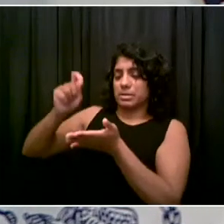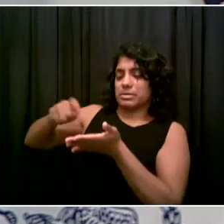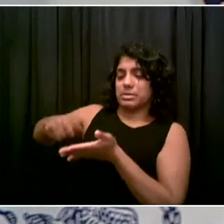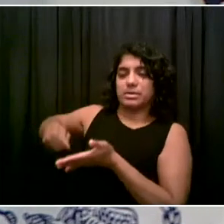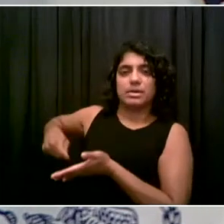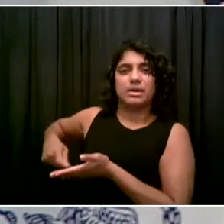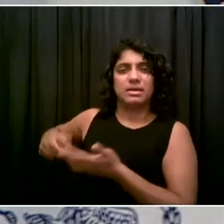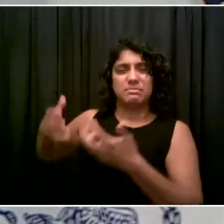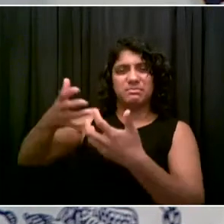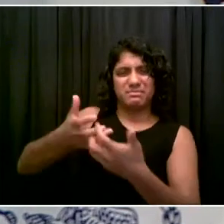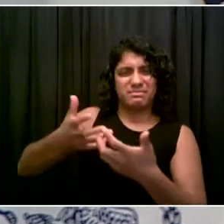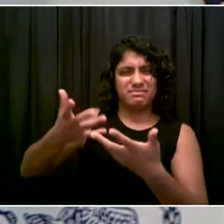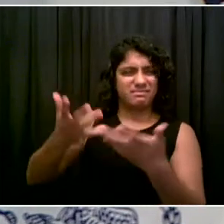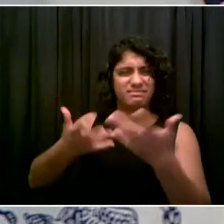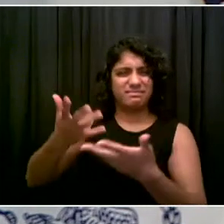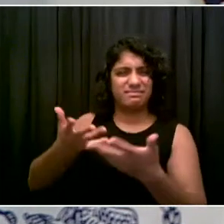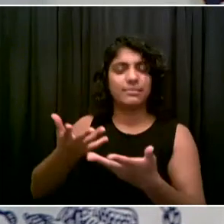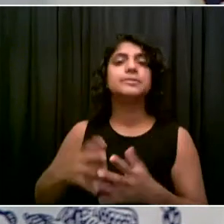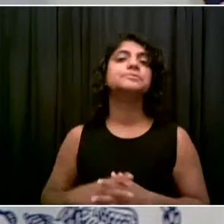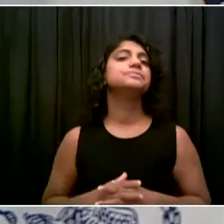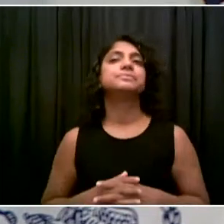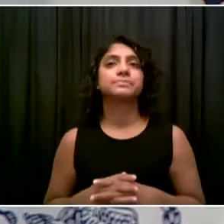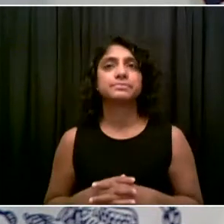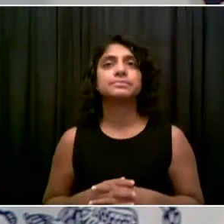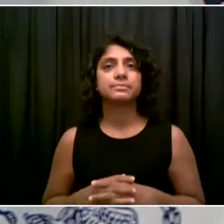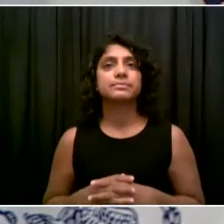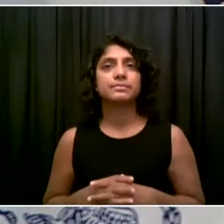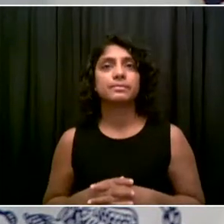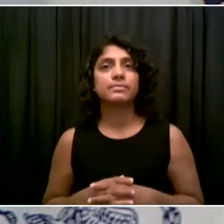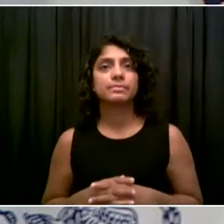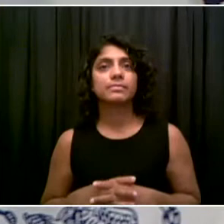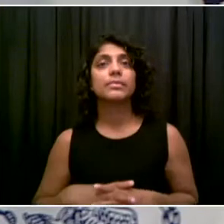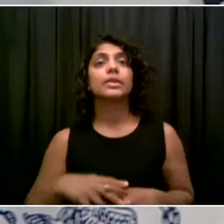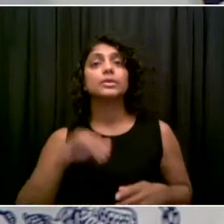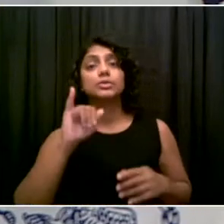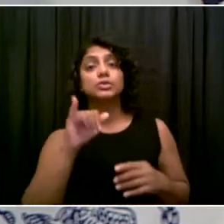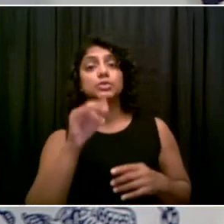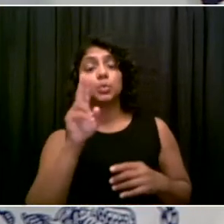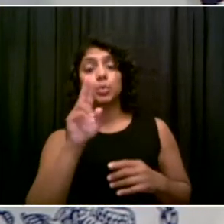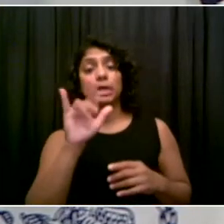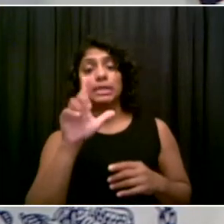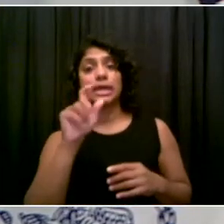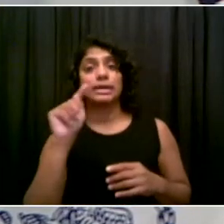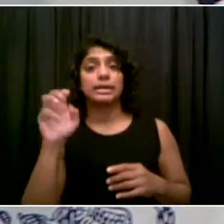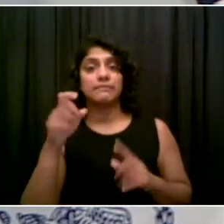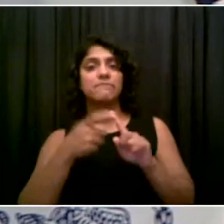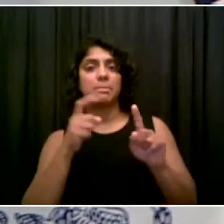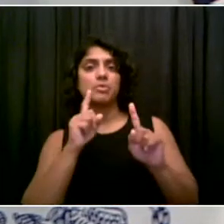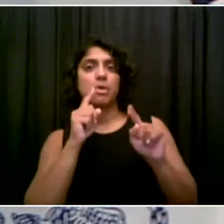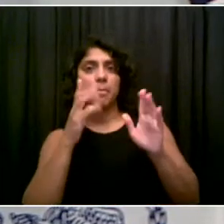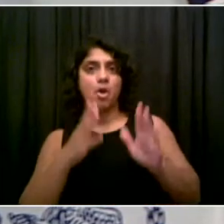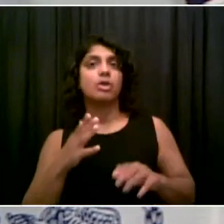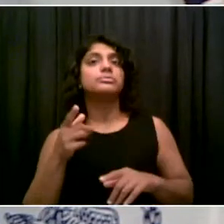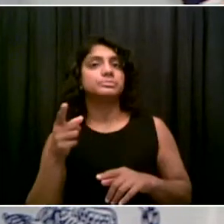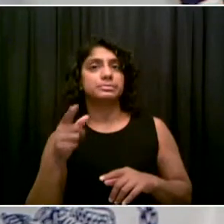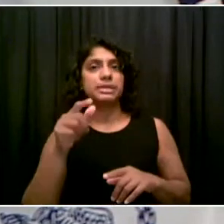PLACE CHOICE. WENEED TOGE T HATT WHOLE ANALYSIS TO UNDERSTAND WHAT HAPPENED HERE AND WHAT WE NEED TO DO ABOUT IT TO THE FUTURE.